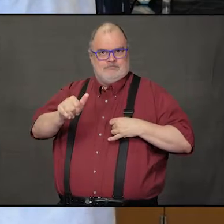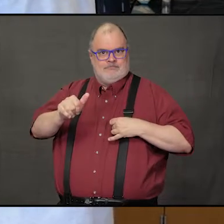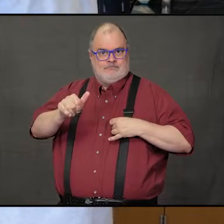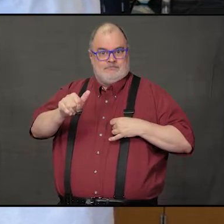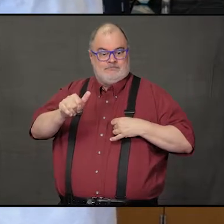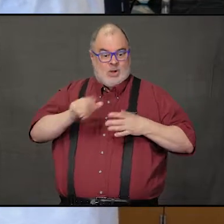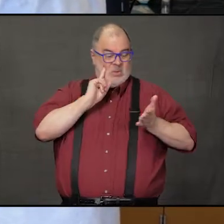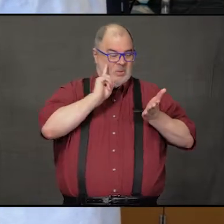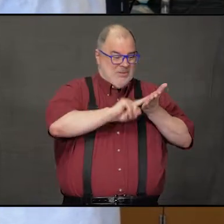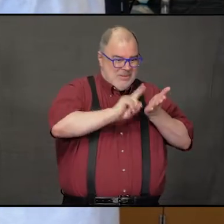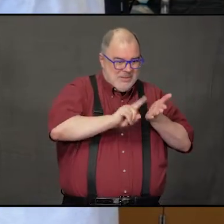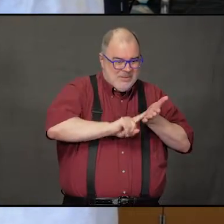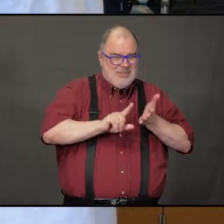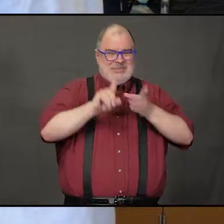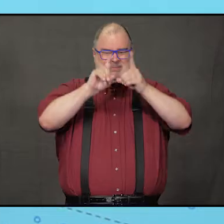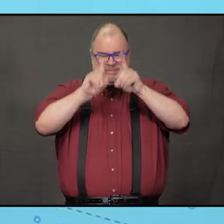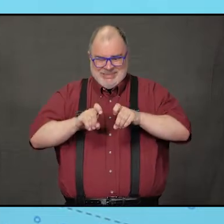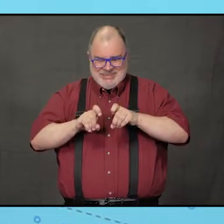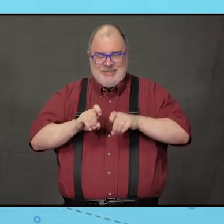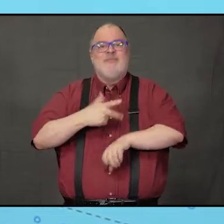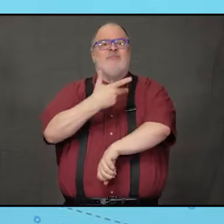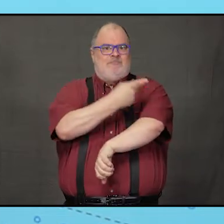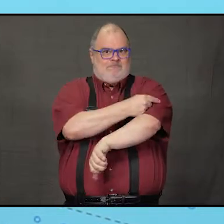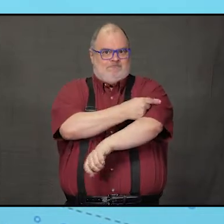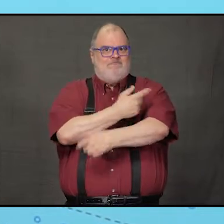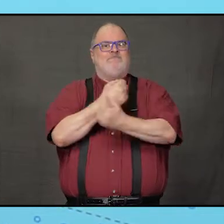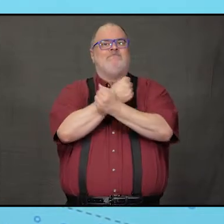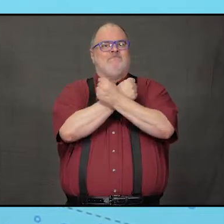They are developed and tested to make sure they are safe and effective.